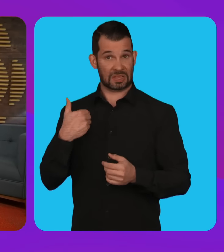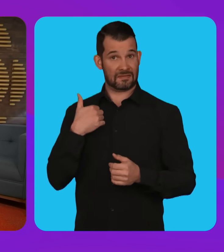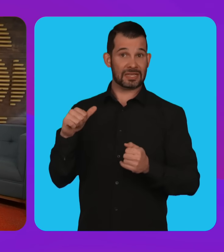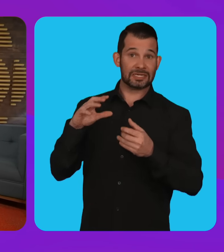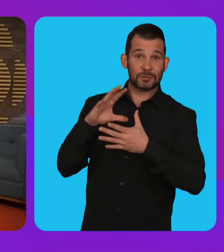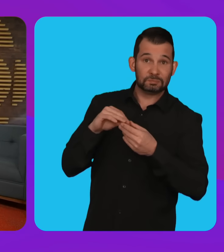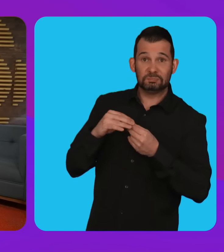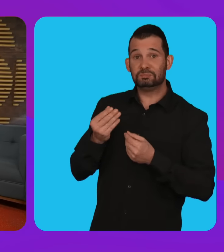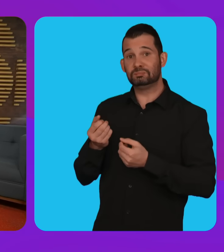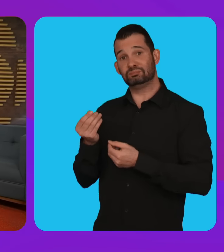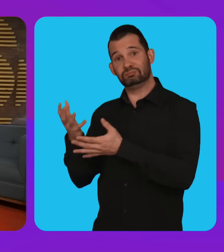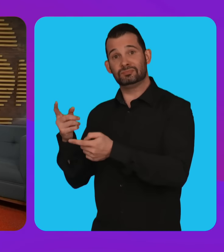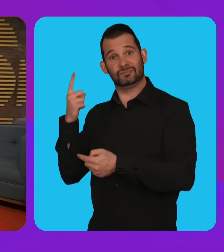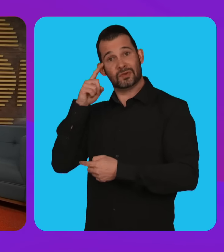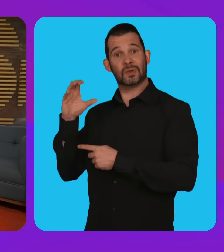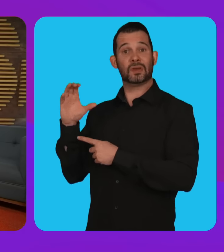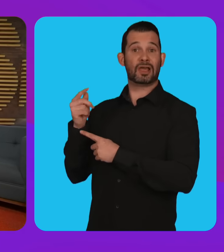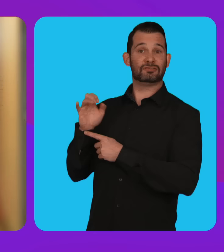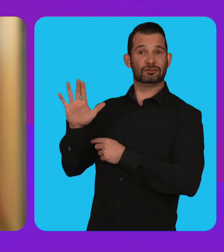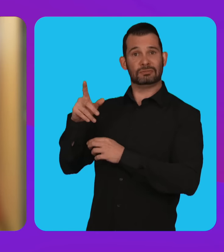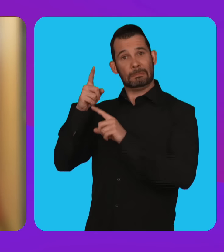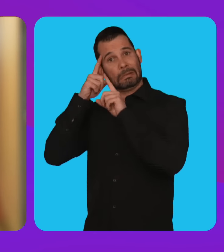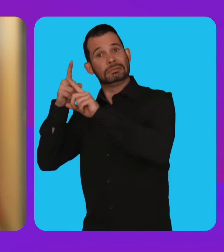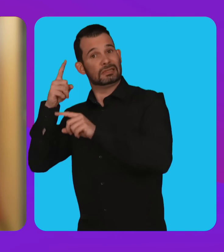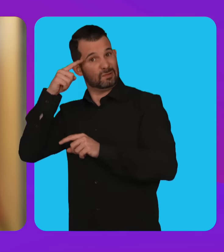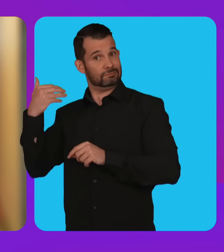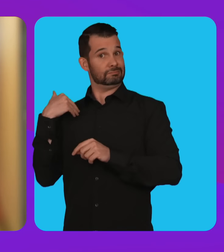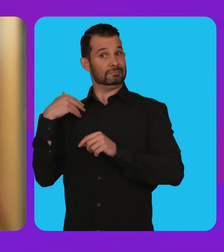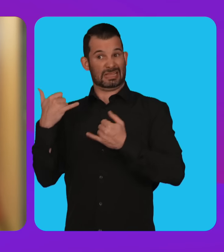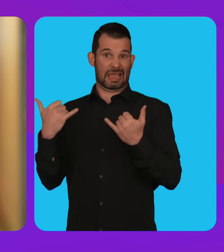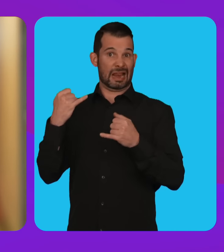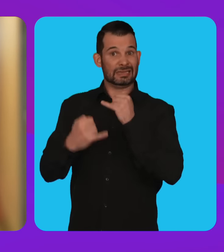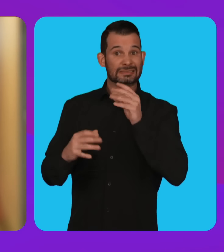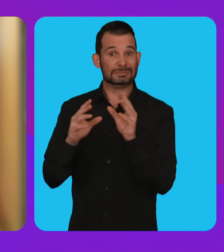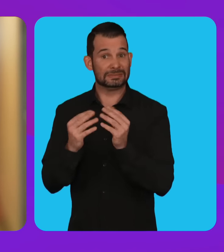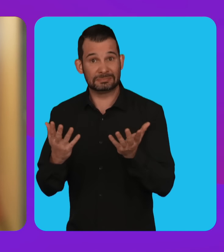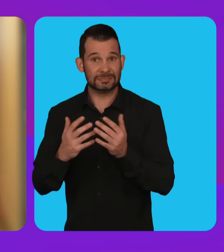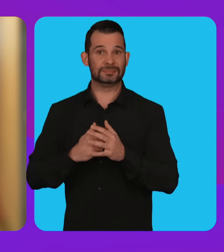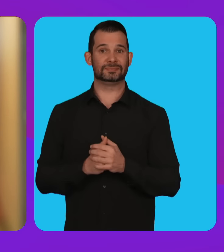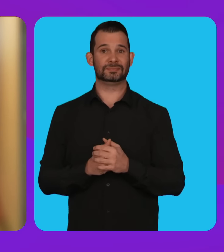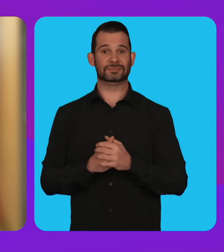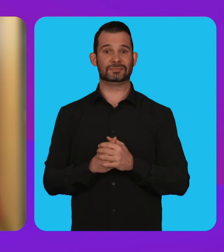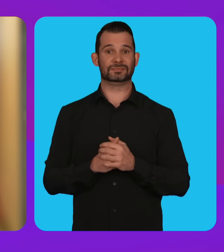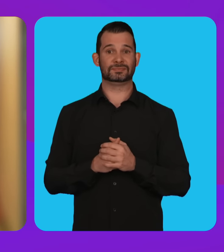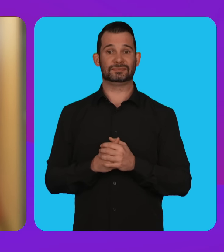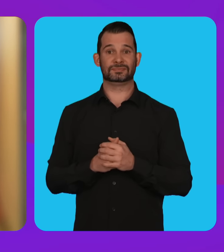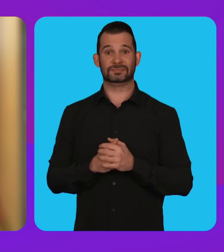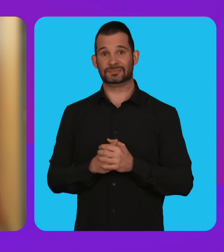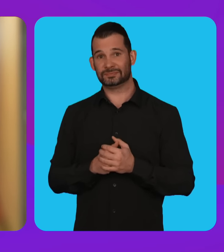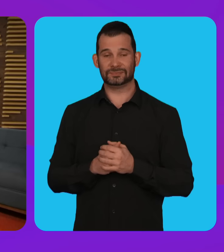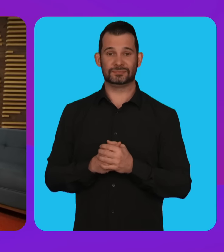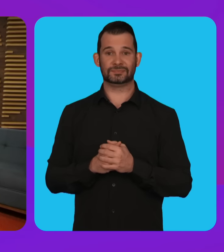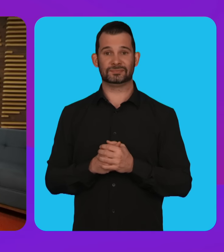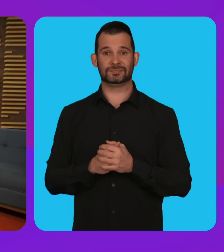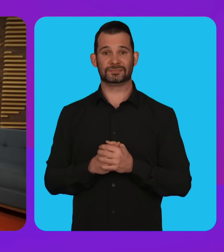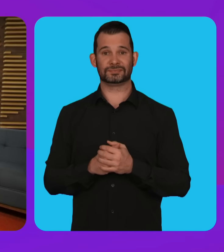Do you have any words on Catherine, on her mandate for this last meeting?